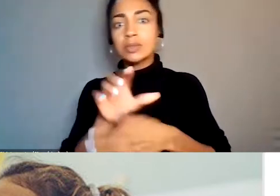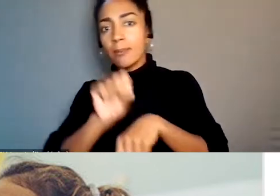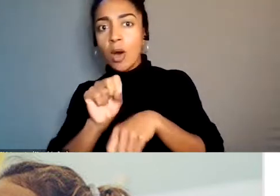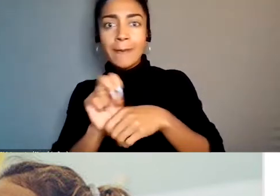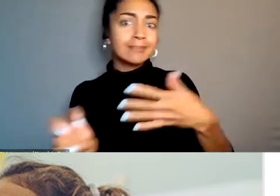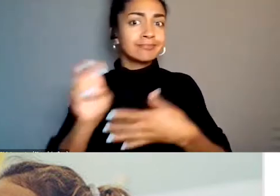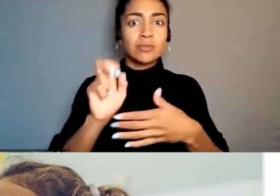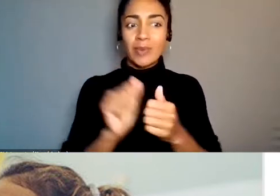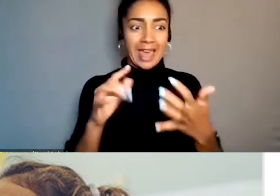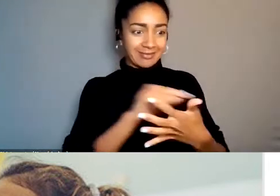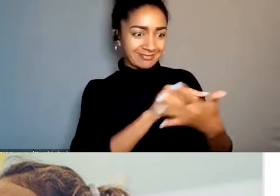right in the beginning, in the early years, it's more cost-effective and it really does